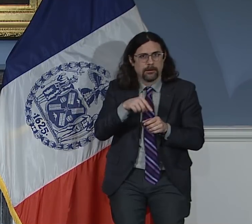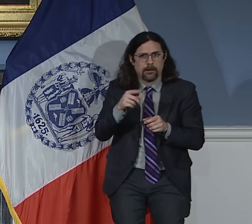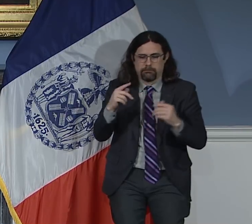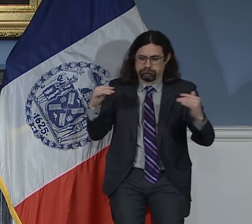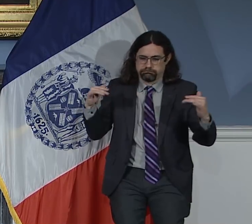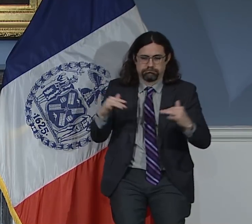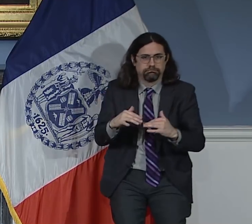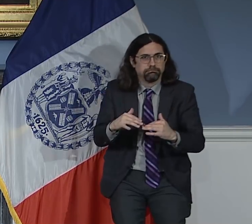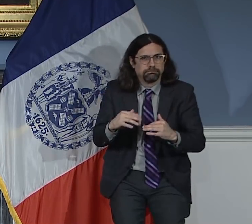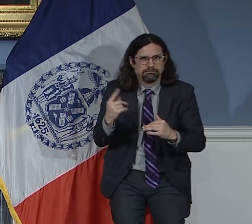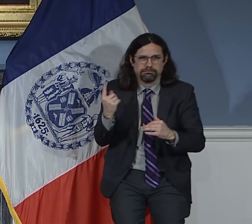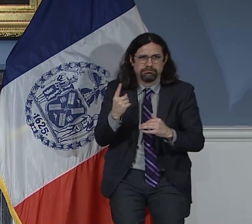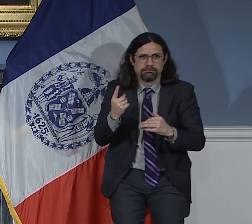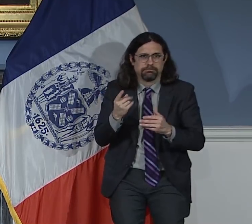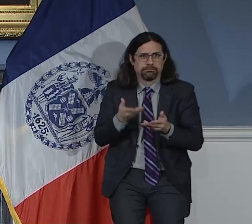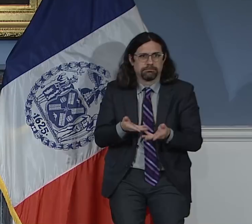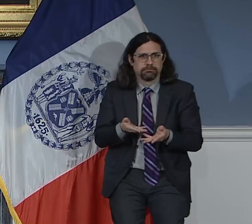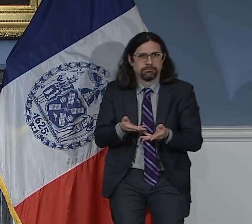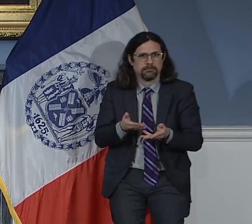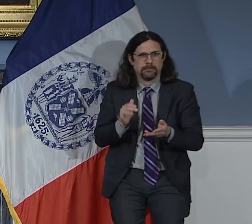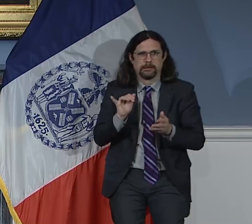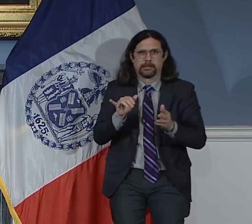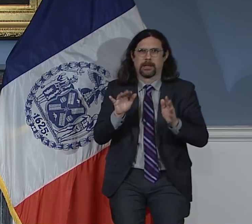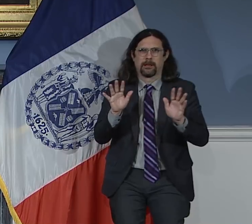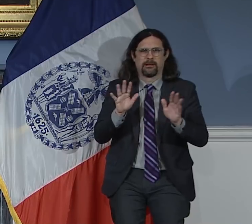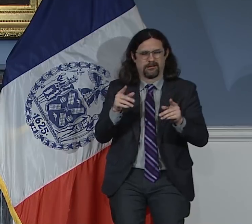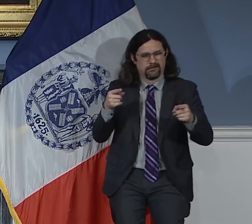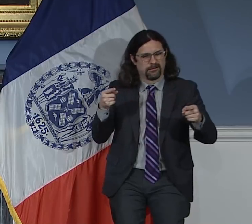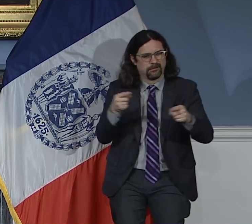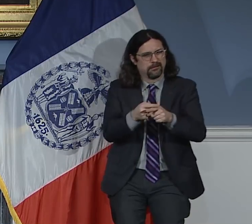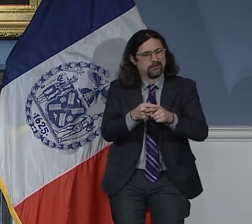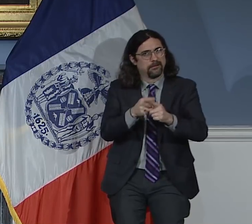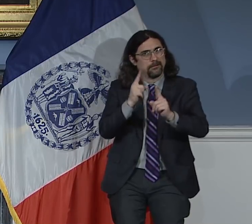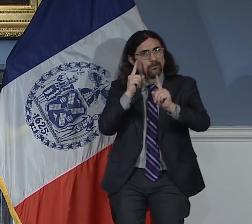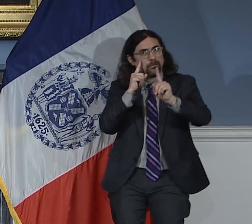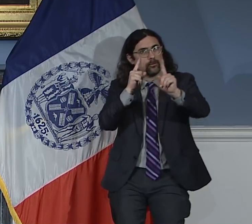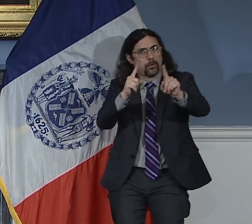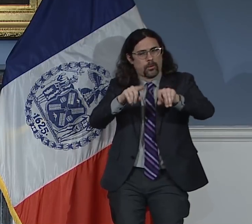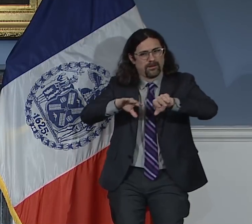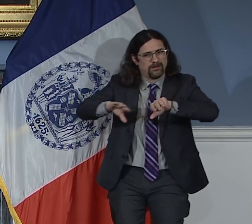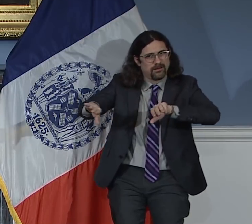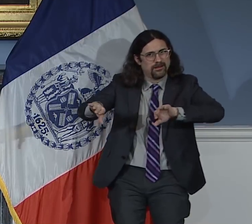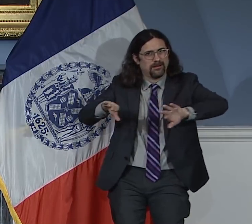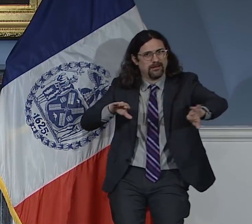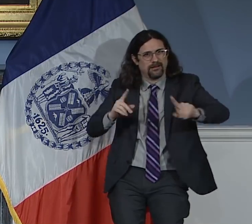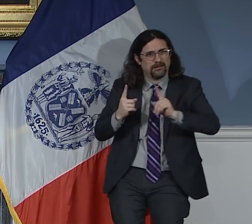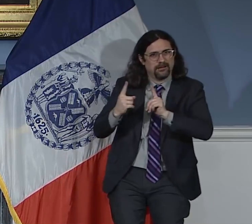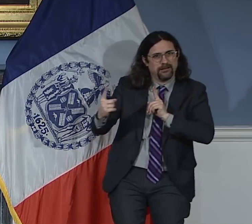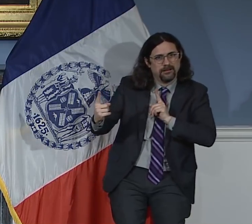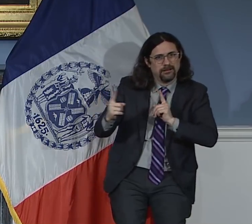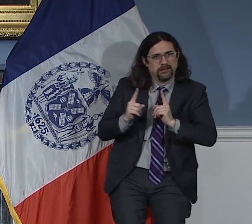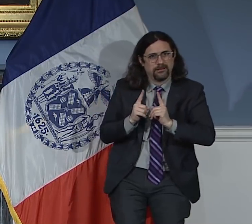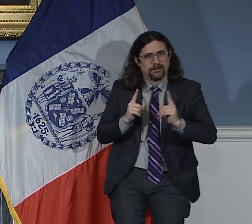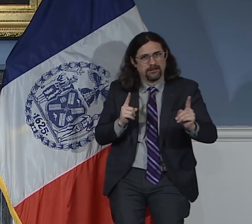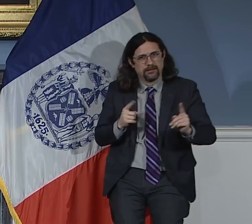INTO A VERY SMALL SPACE, WHICH IMMEDIATELY VIOLATES THE CONSENT OF SOALCI DISTANCING. THE RULE IS TO TRY TO KEEP SIX FEET APART OR